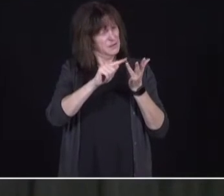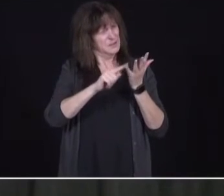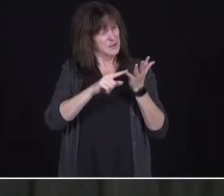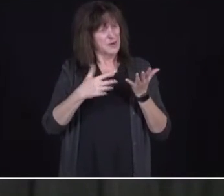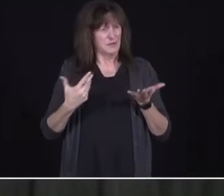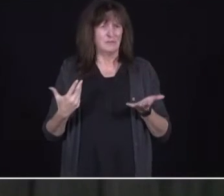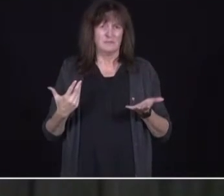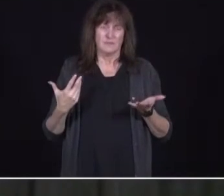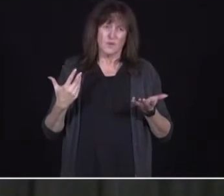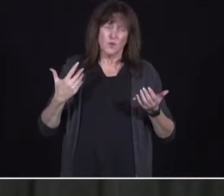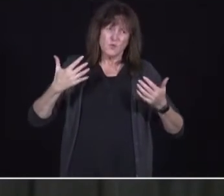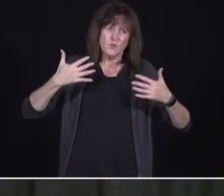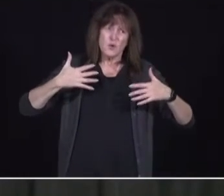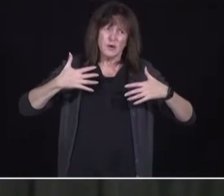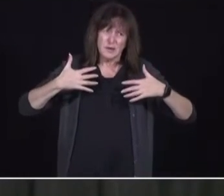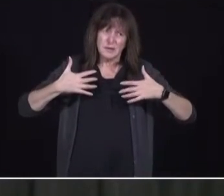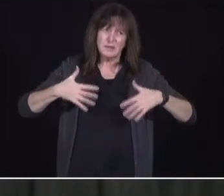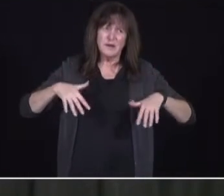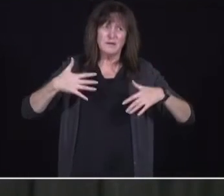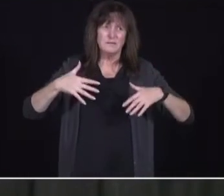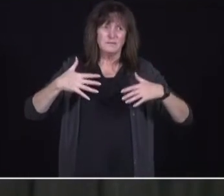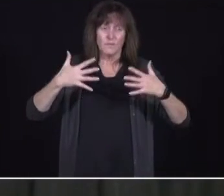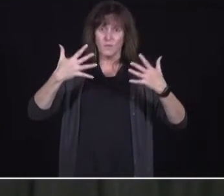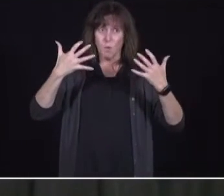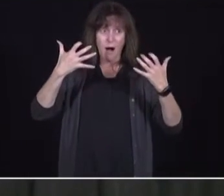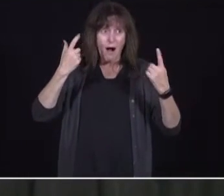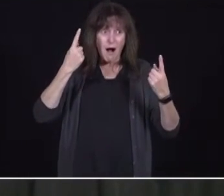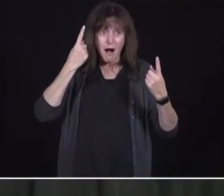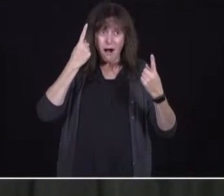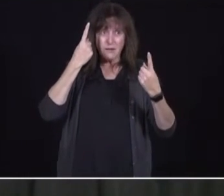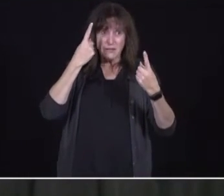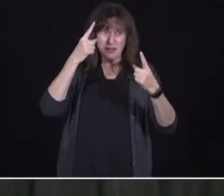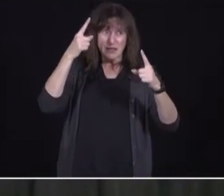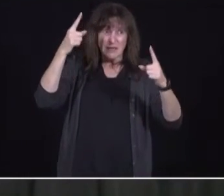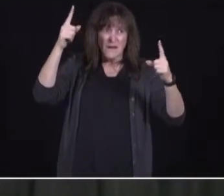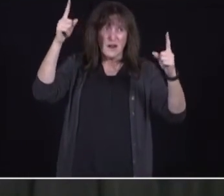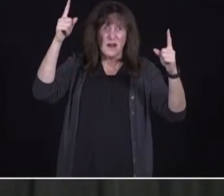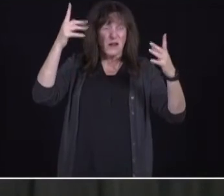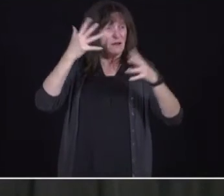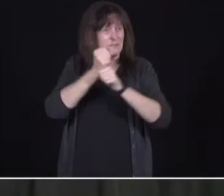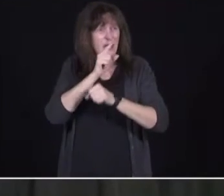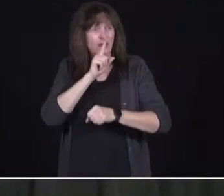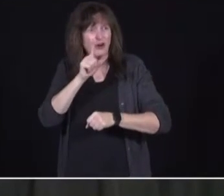to succeed -- the only way to save our hospitals and long-term care homes is for